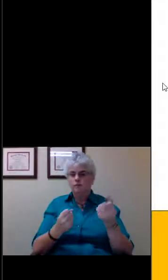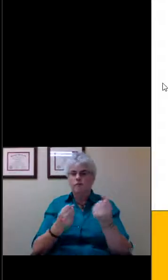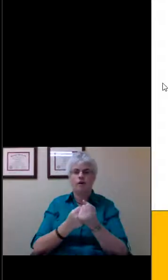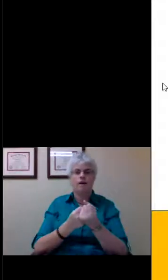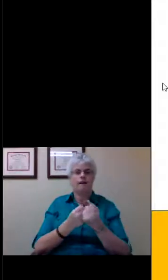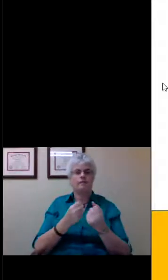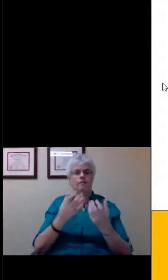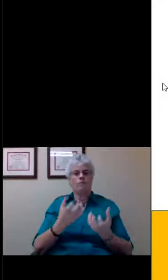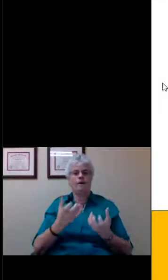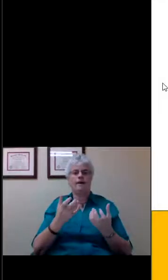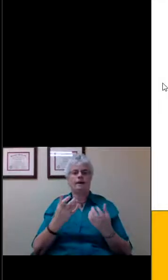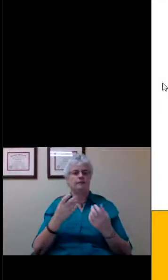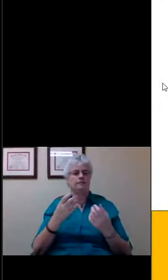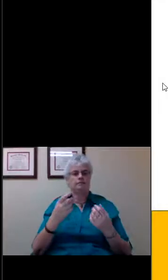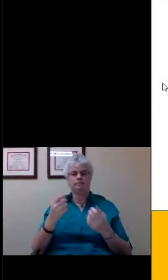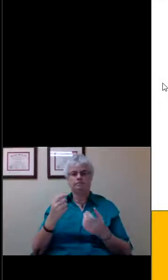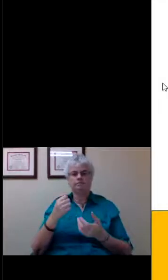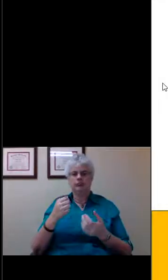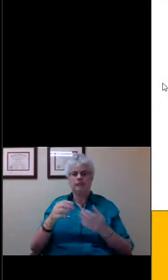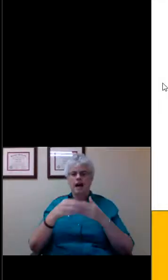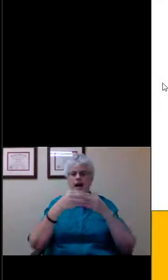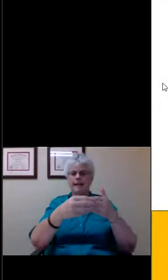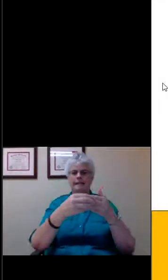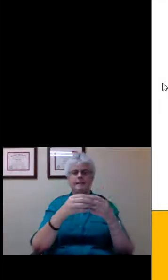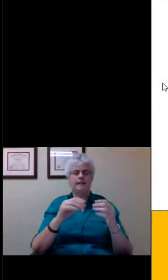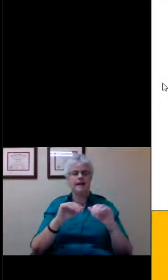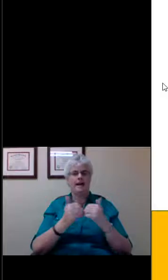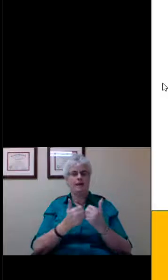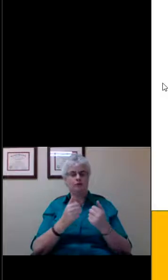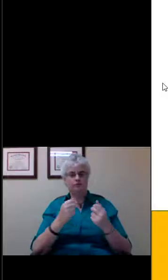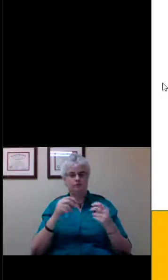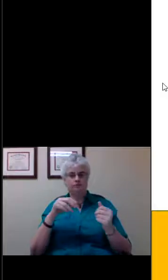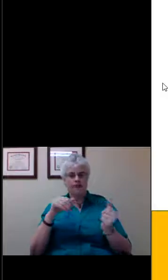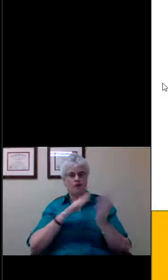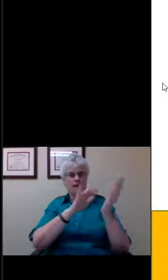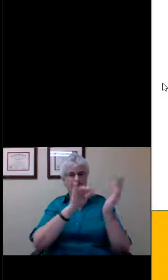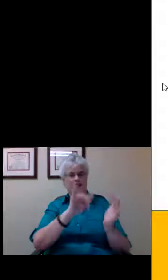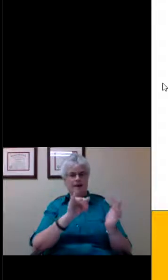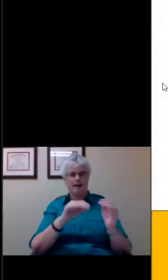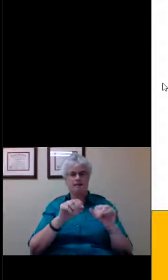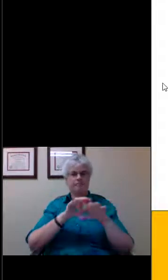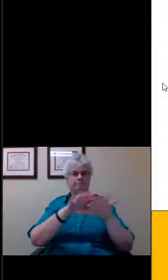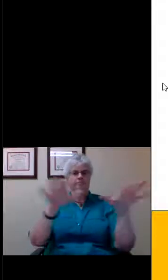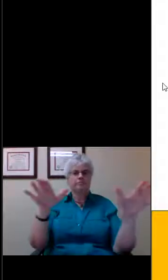wanted support. They wanted guidance on how to address that,